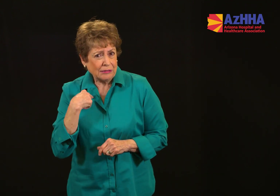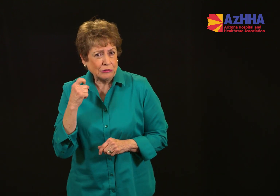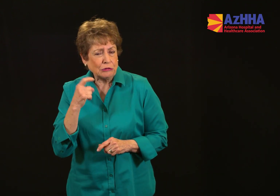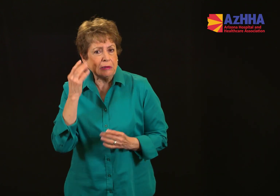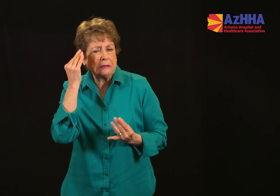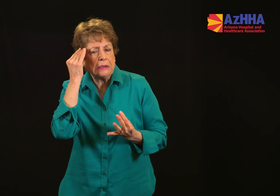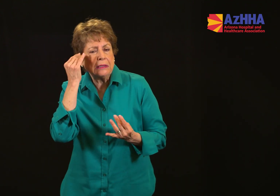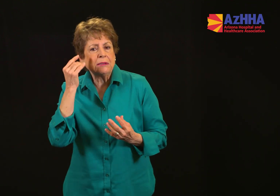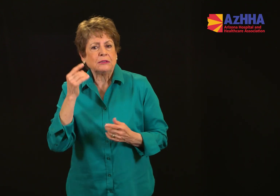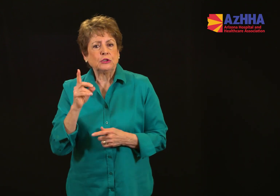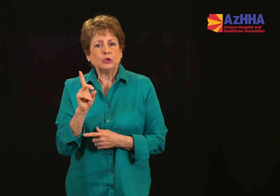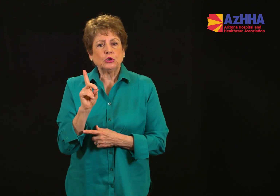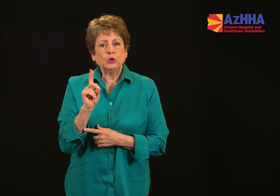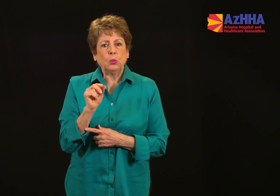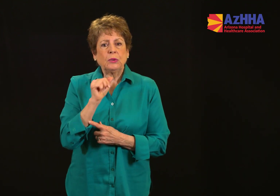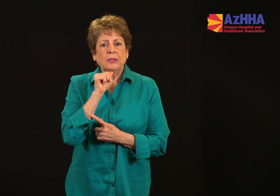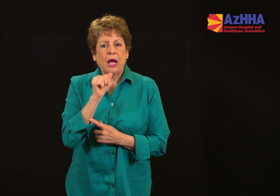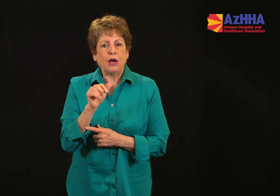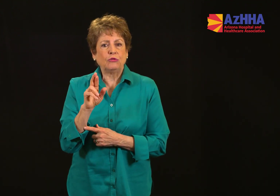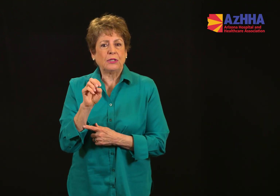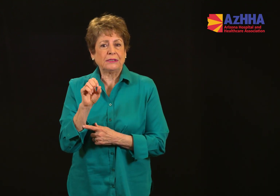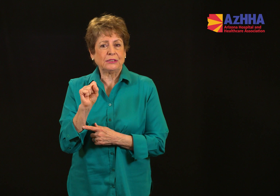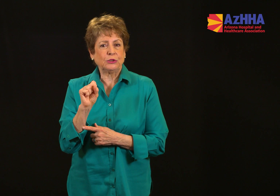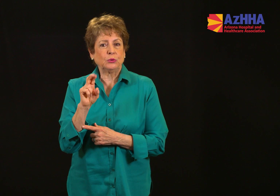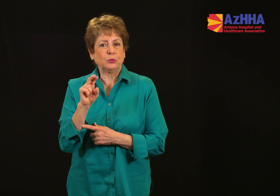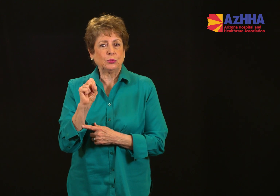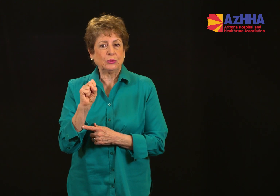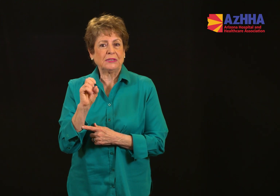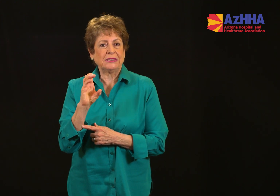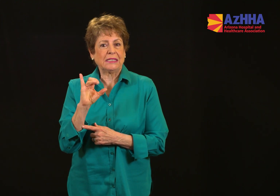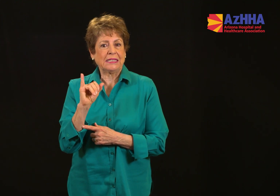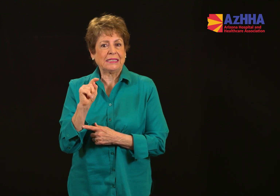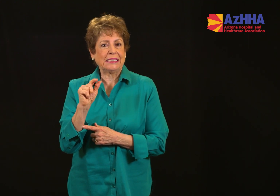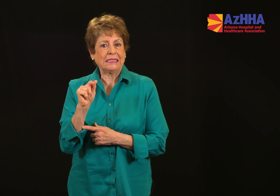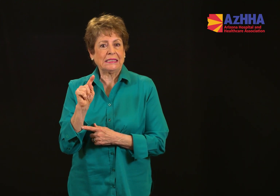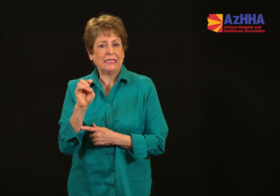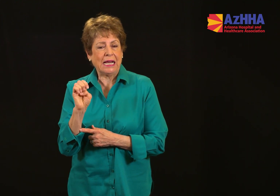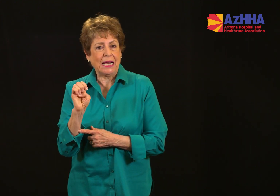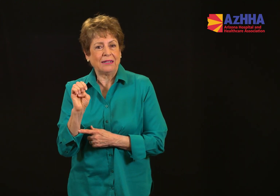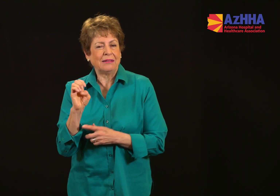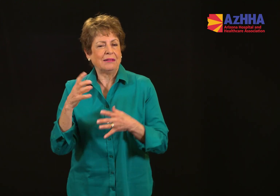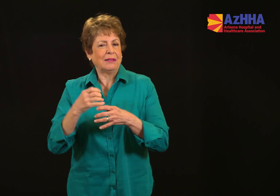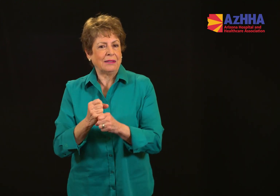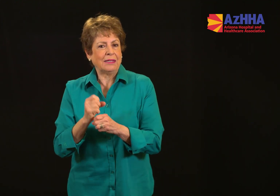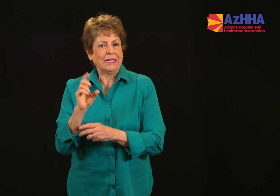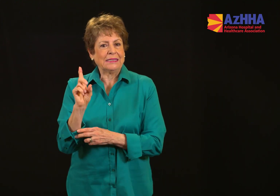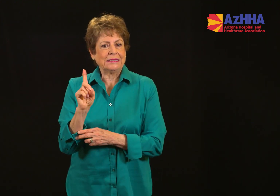Do you think I should consider a Do Not Resuscitate or DNR order?